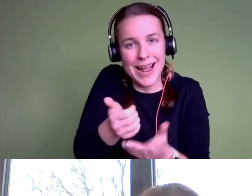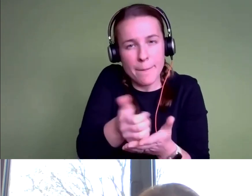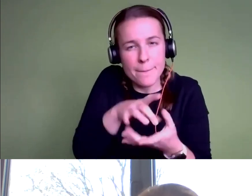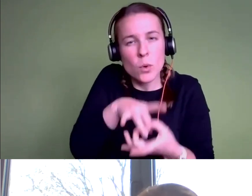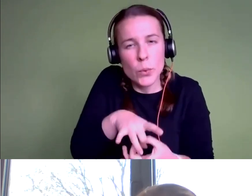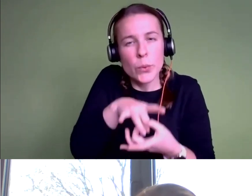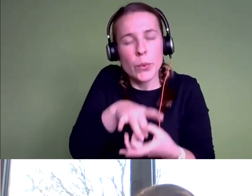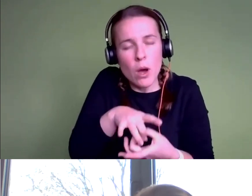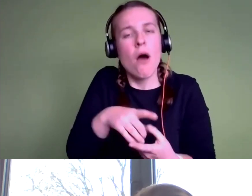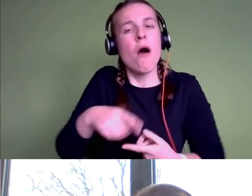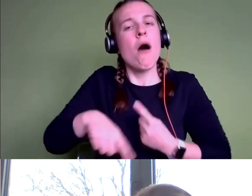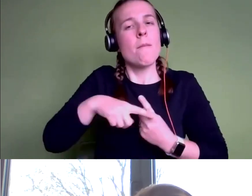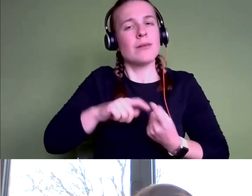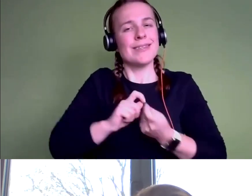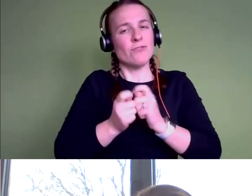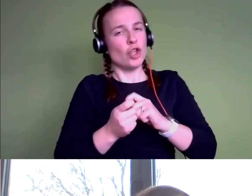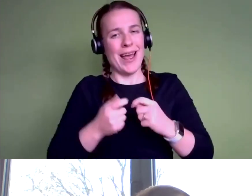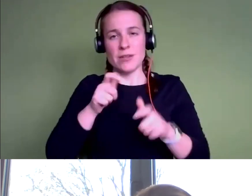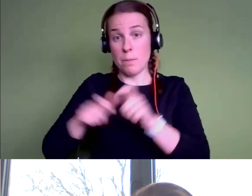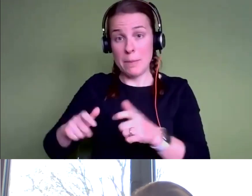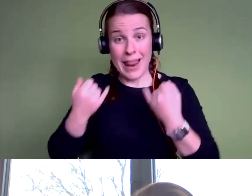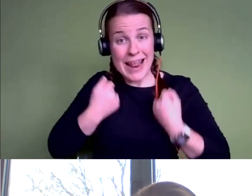We use gardening to bring back positive changes